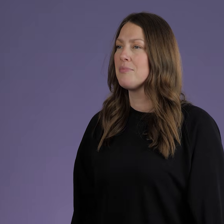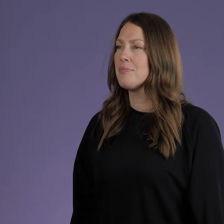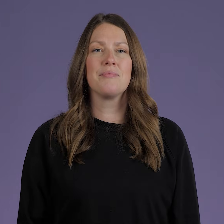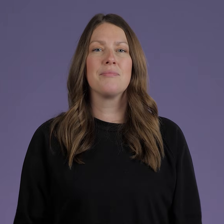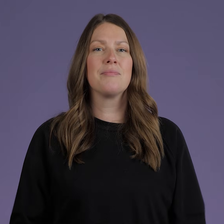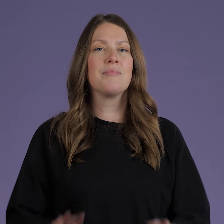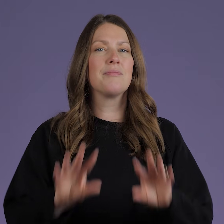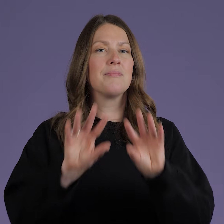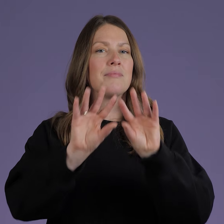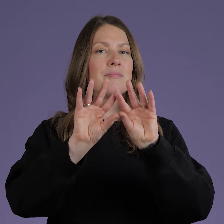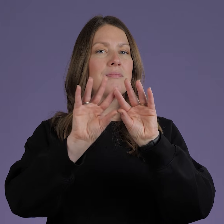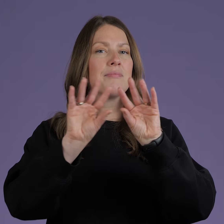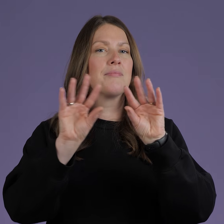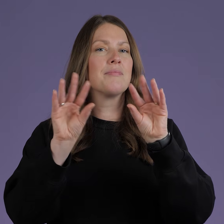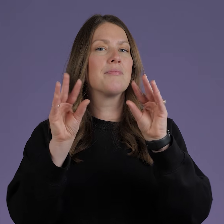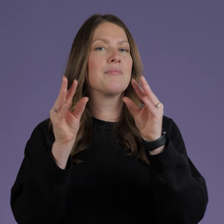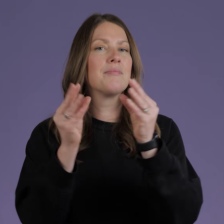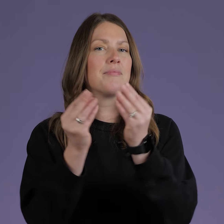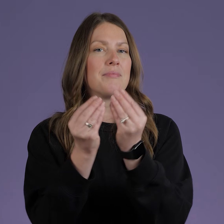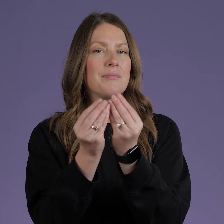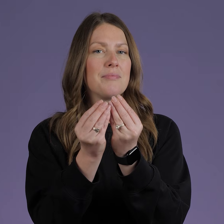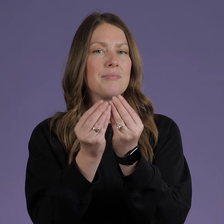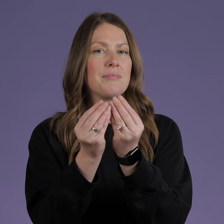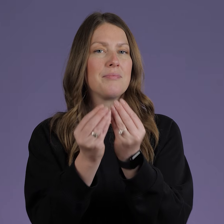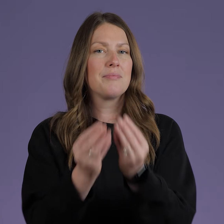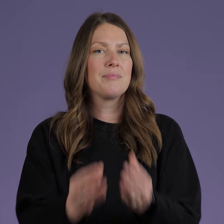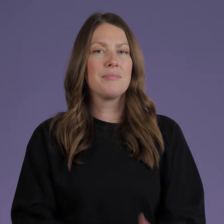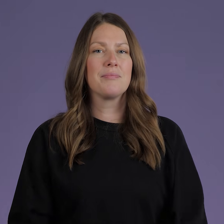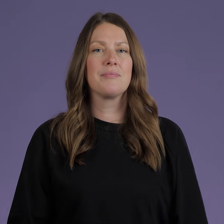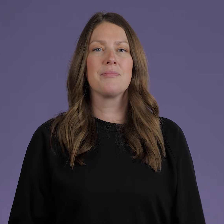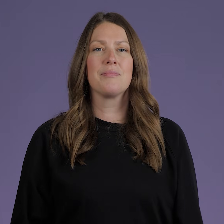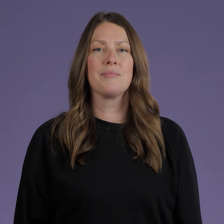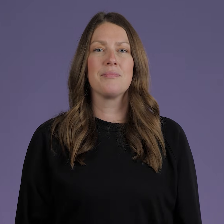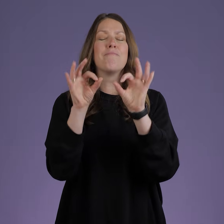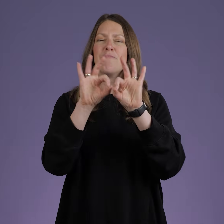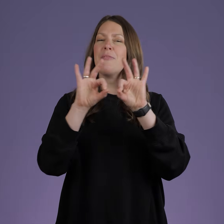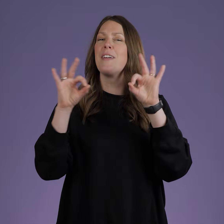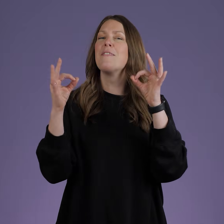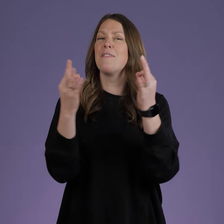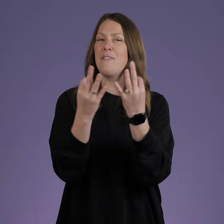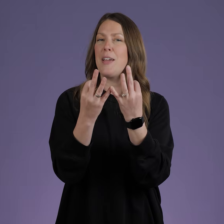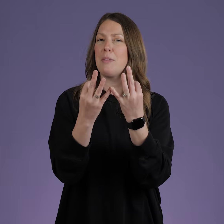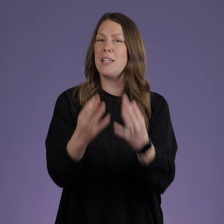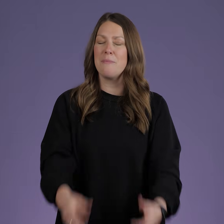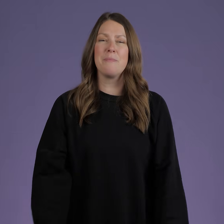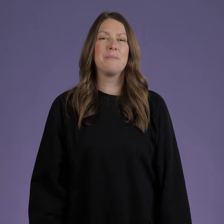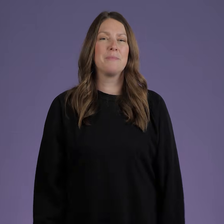And I have also seen this without the initialization for family. Family.